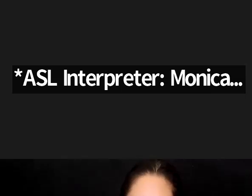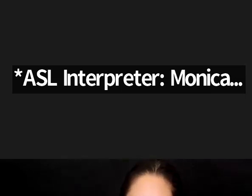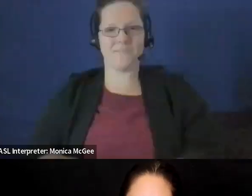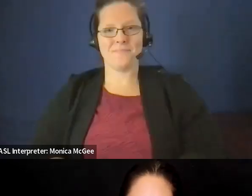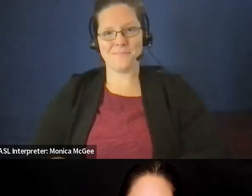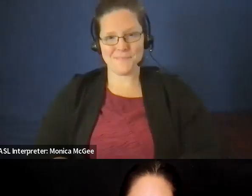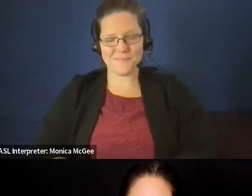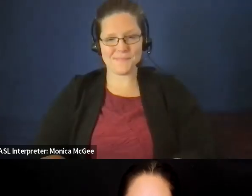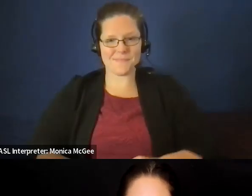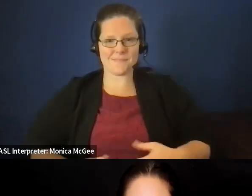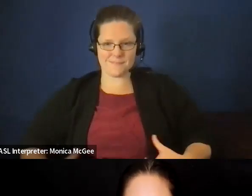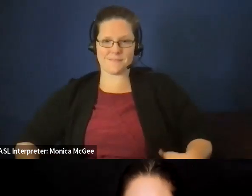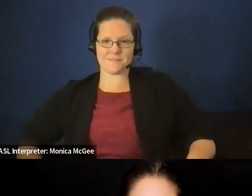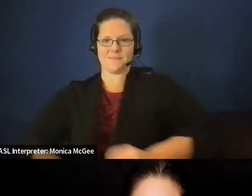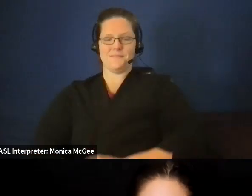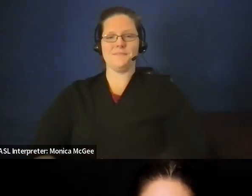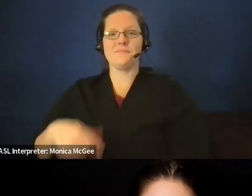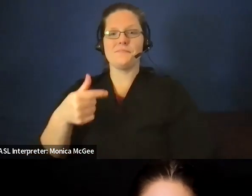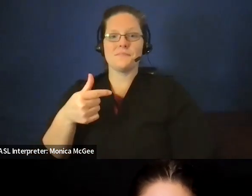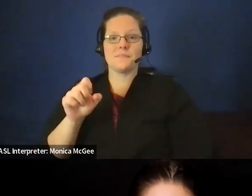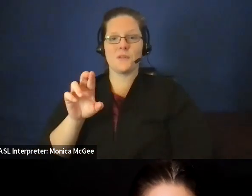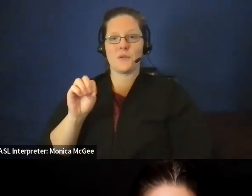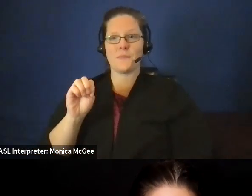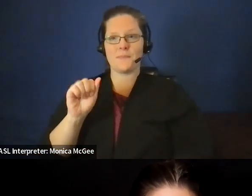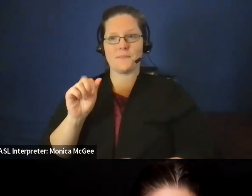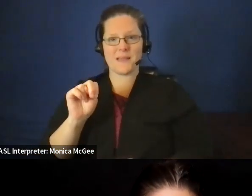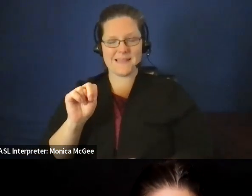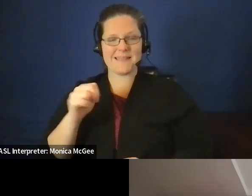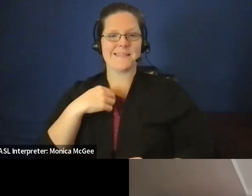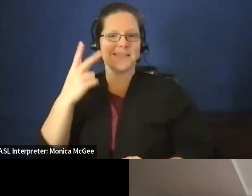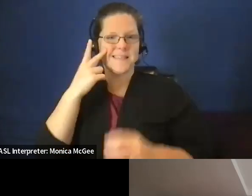something out of this that will be